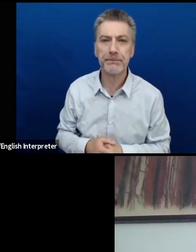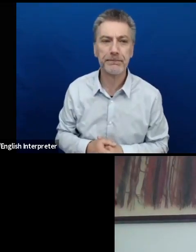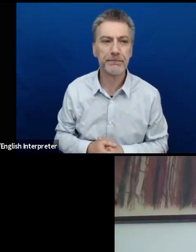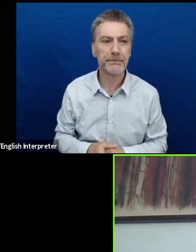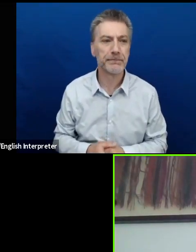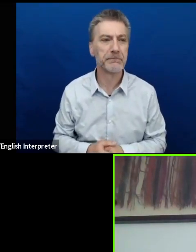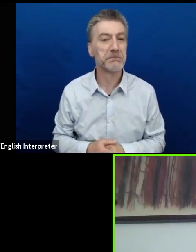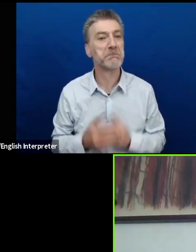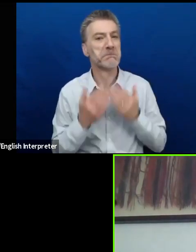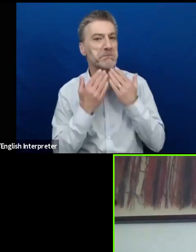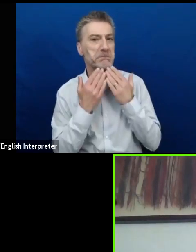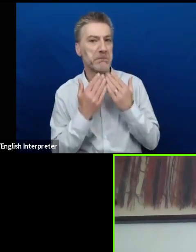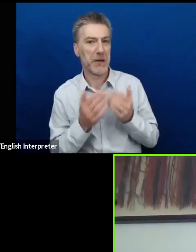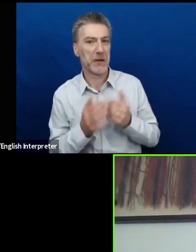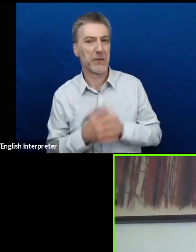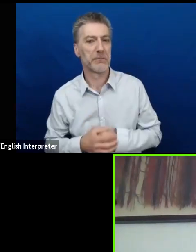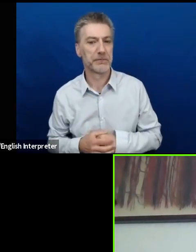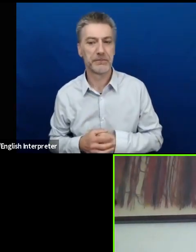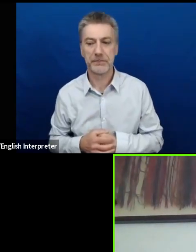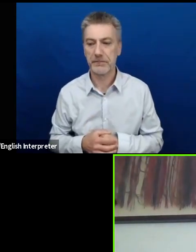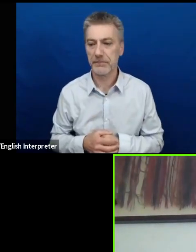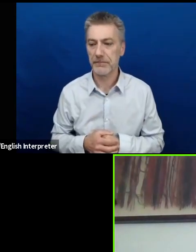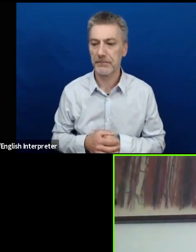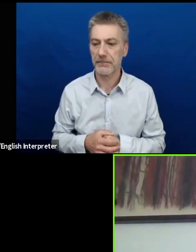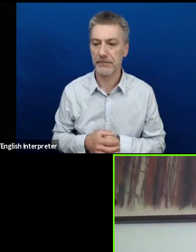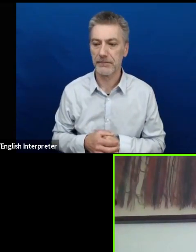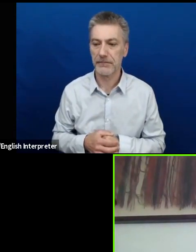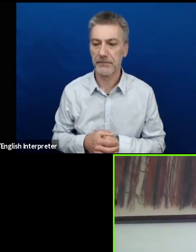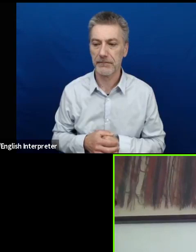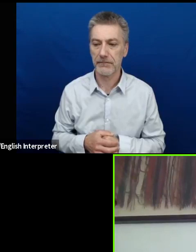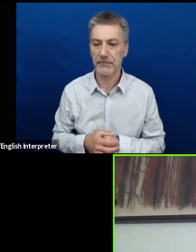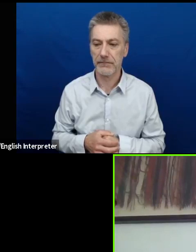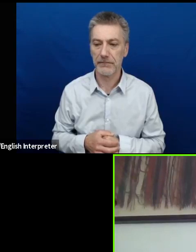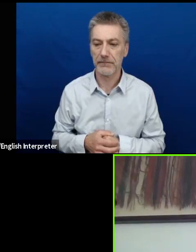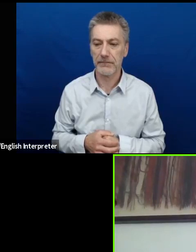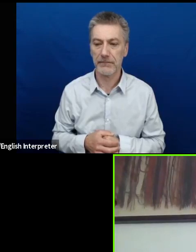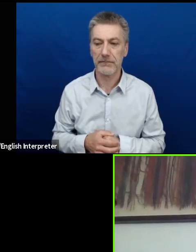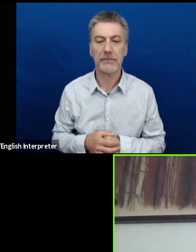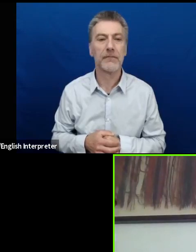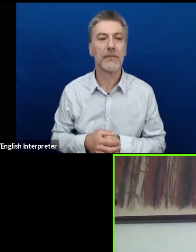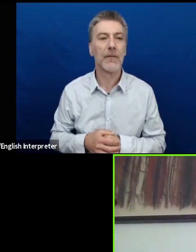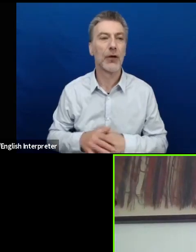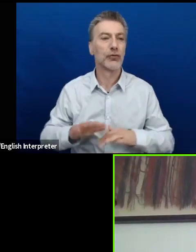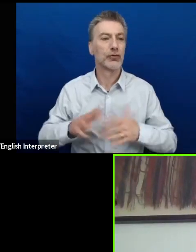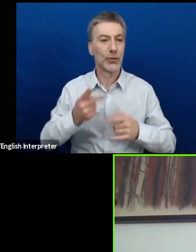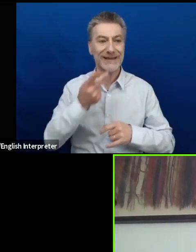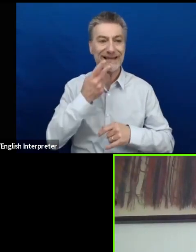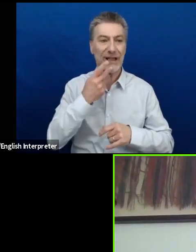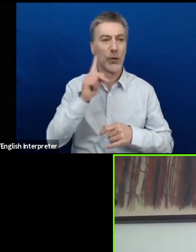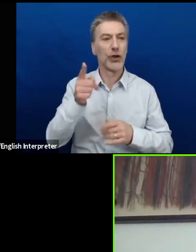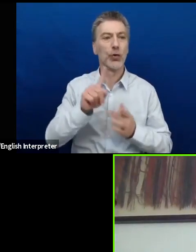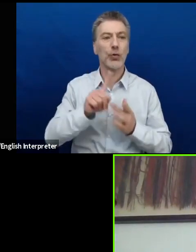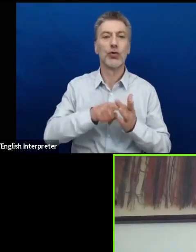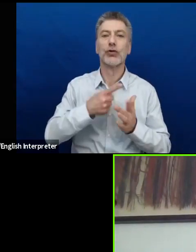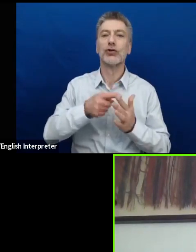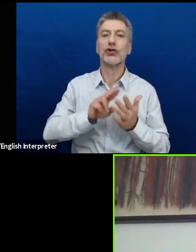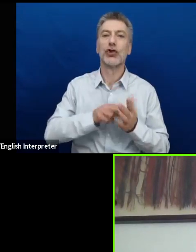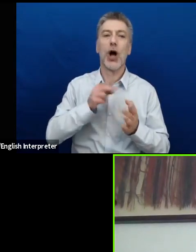each other well, that's a general understanding but as a social scientist one of the tools I think we